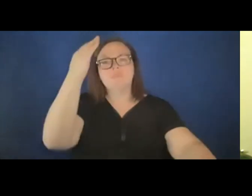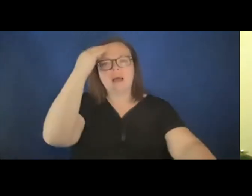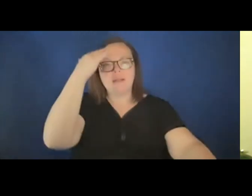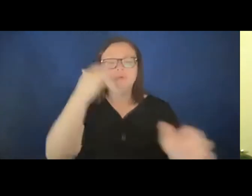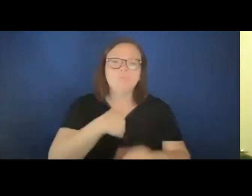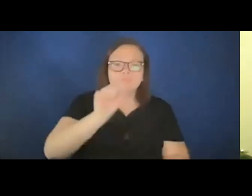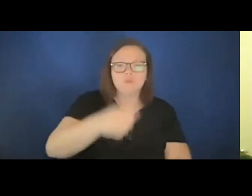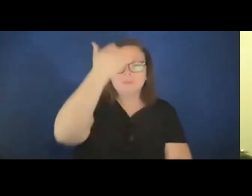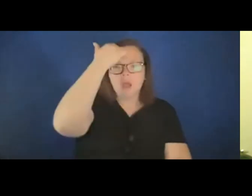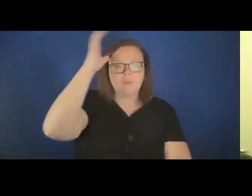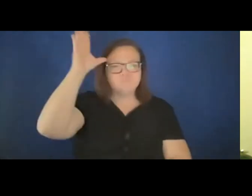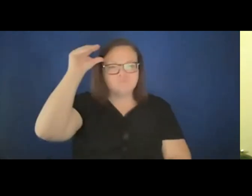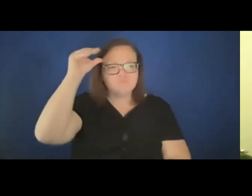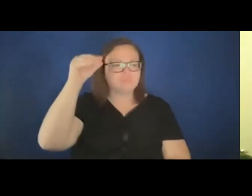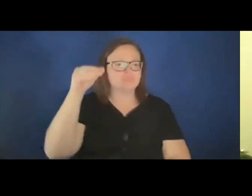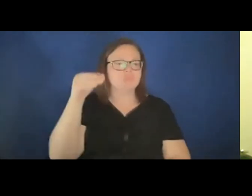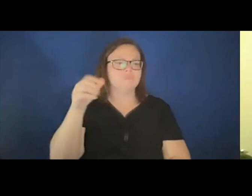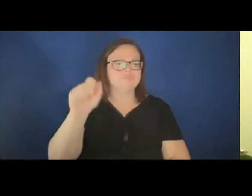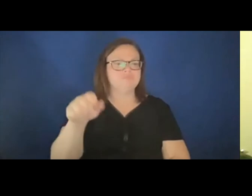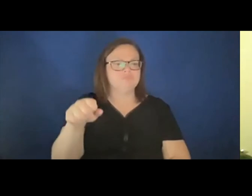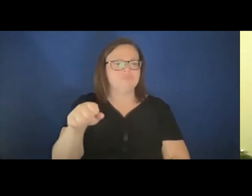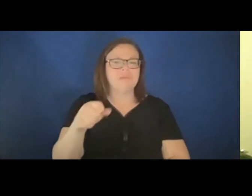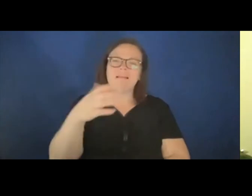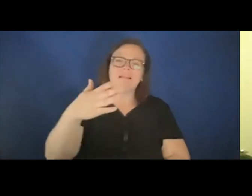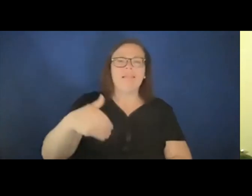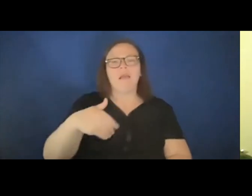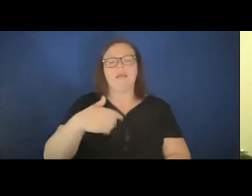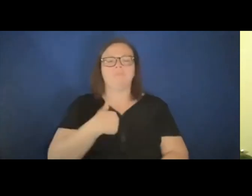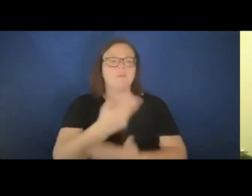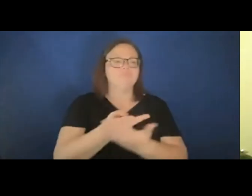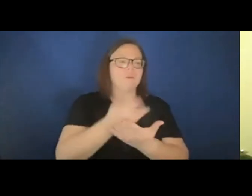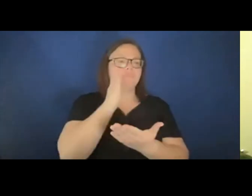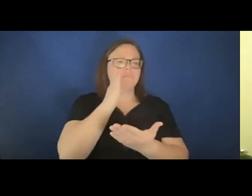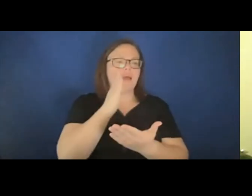and stubborn (testaruda); late, in bed, I hoarded secret syllables I read